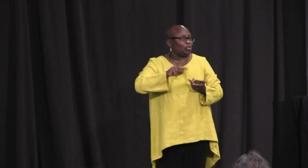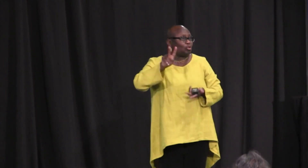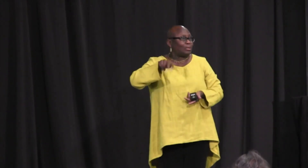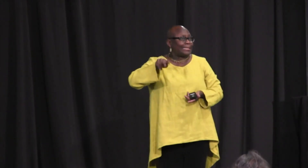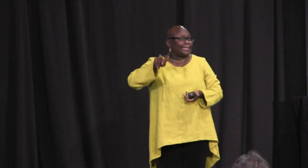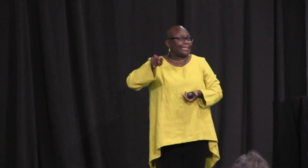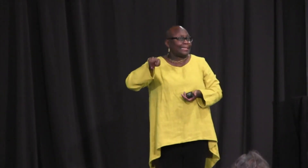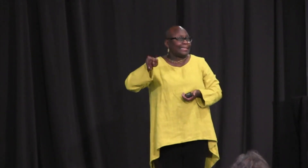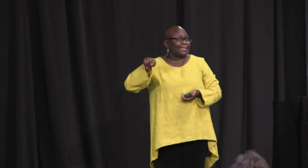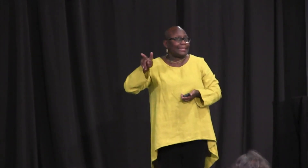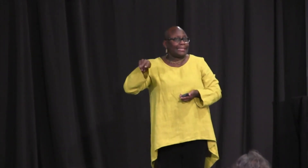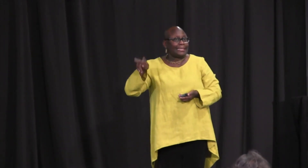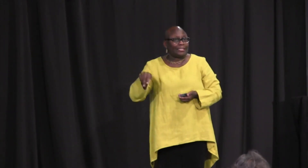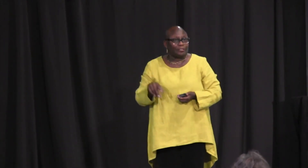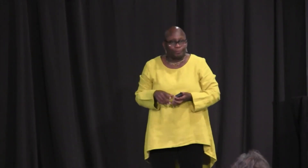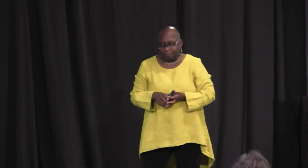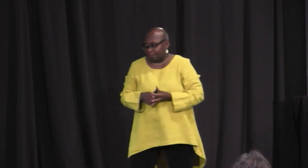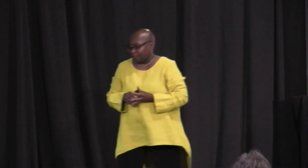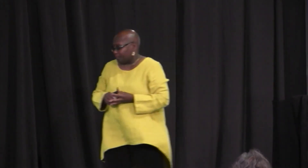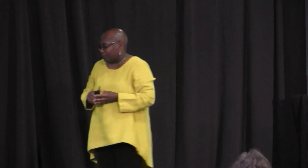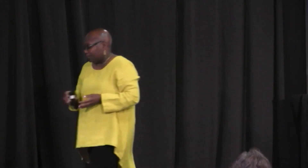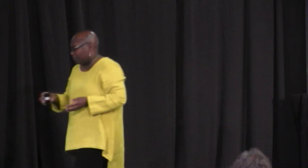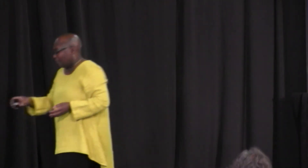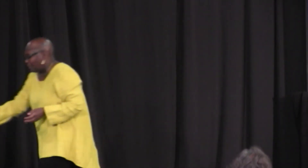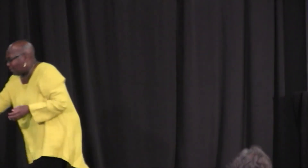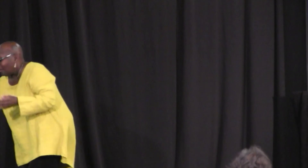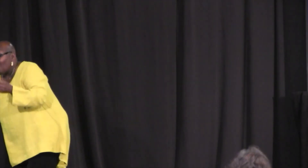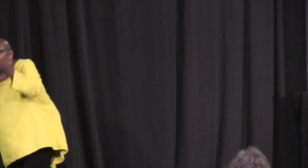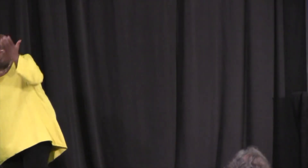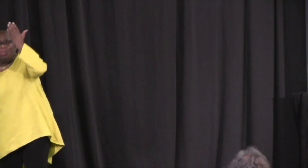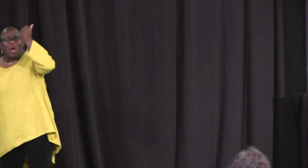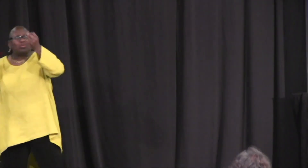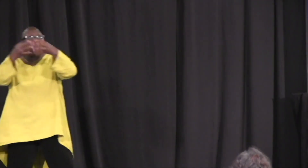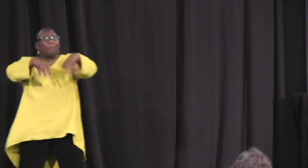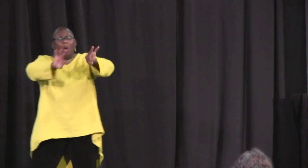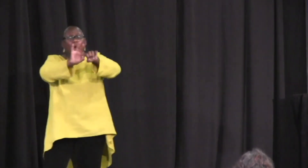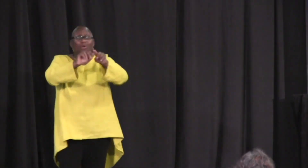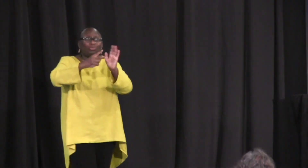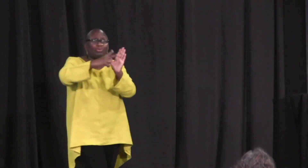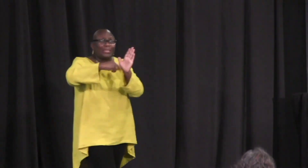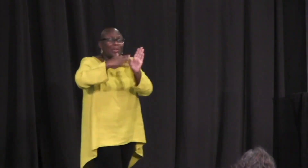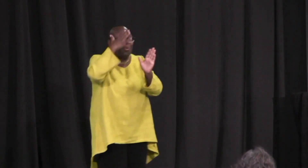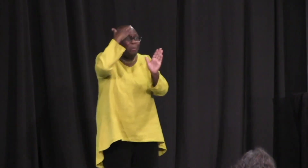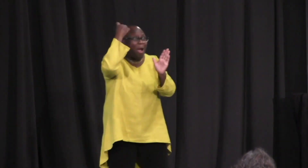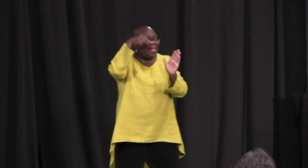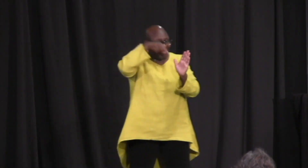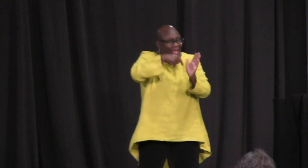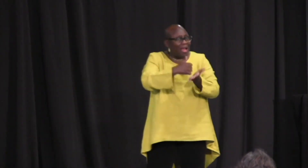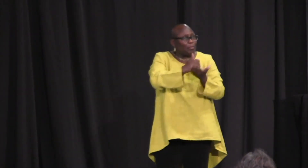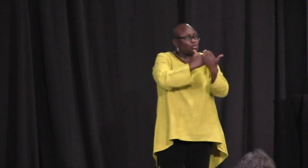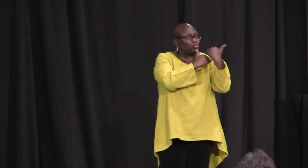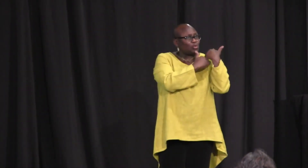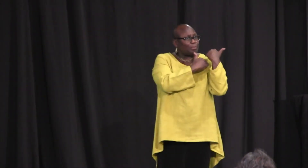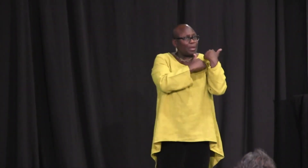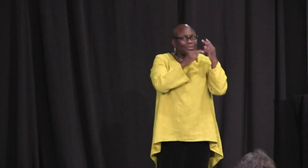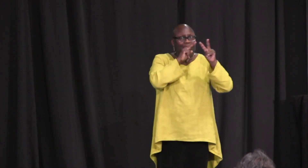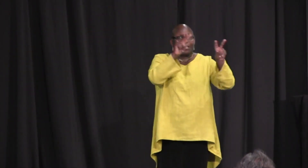You have nothing to lose, honestly. We have nothing to lose at this point.